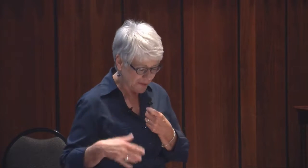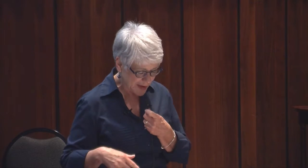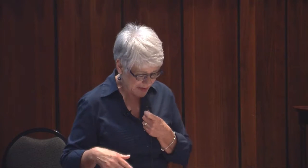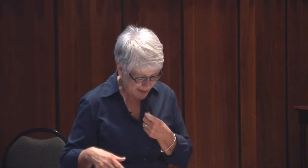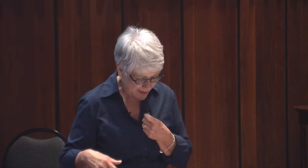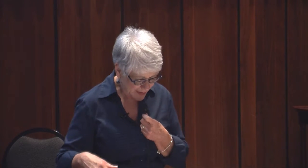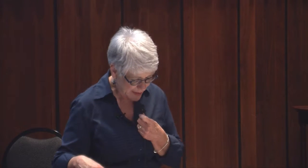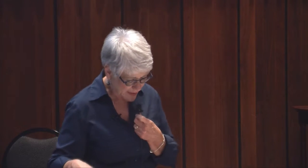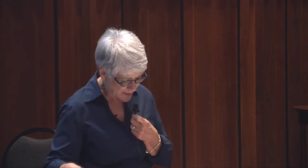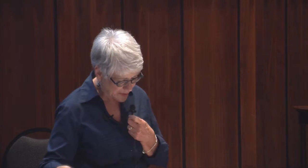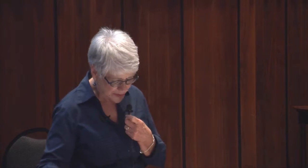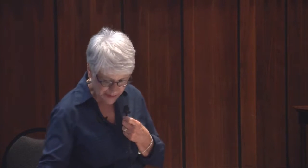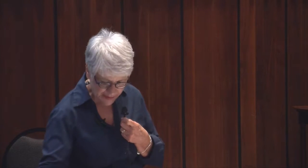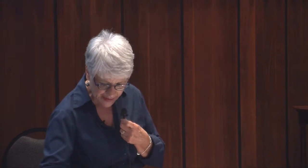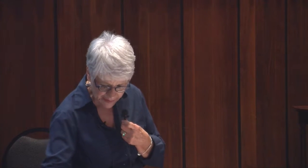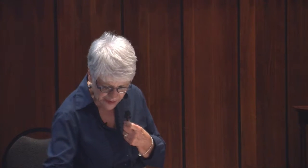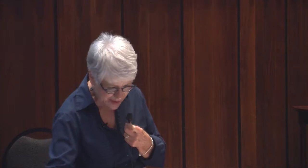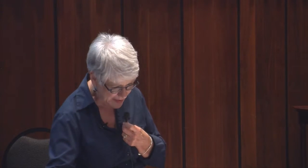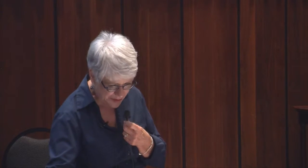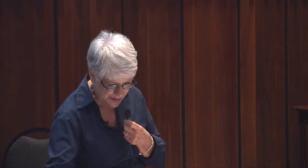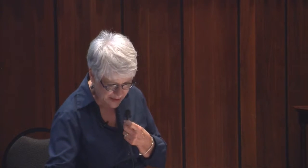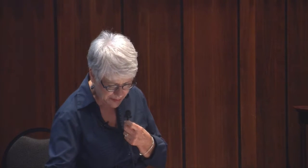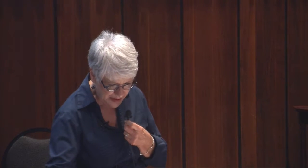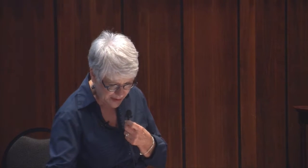family. And I think that's terrific. We've talked about strains on marital